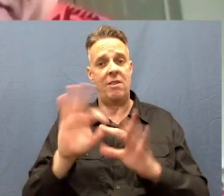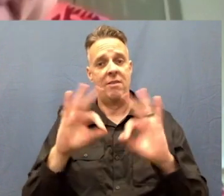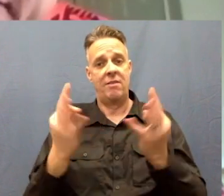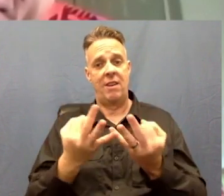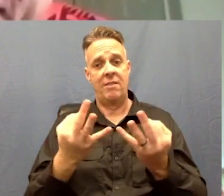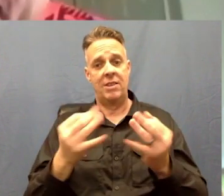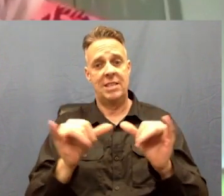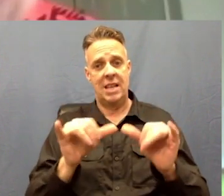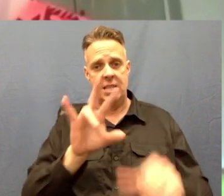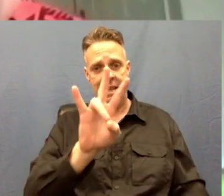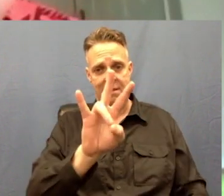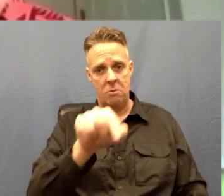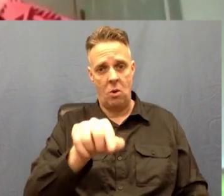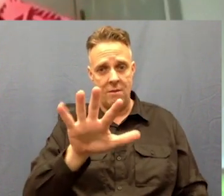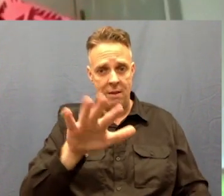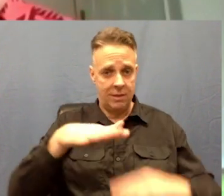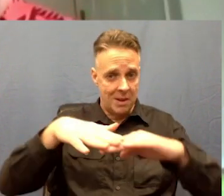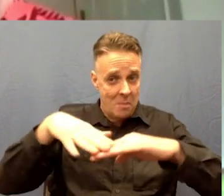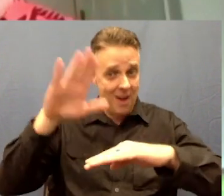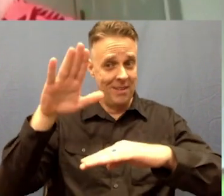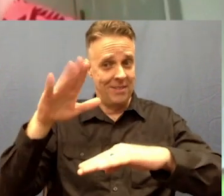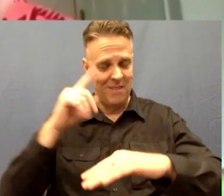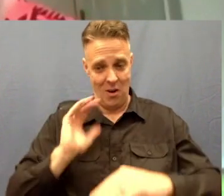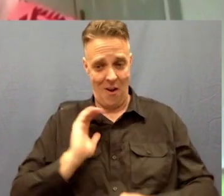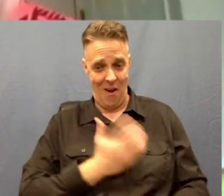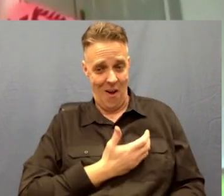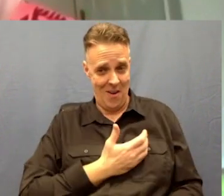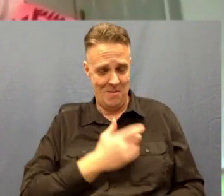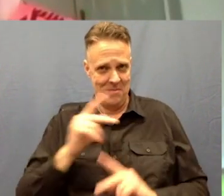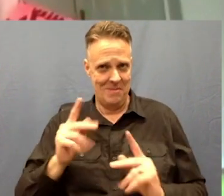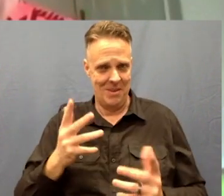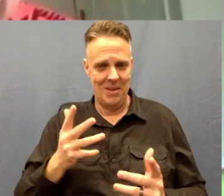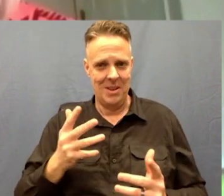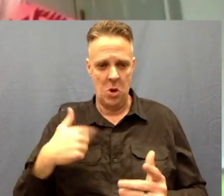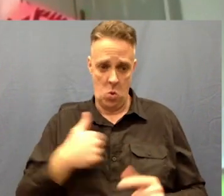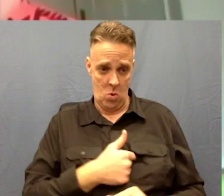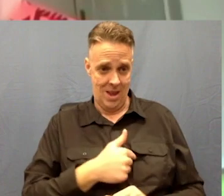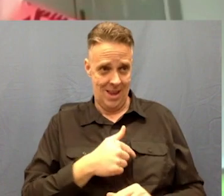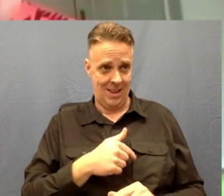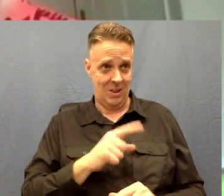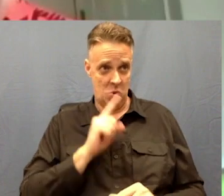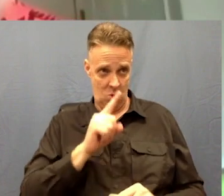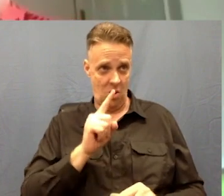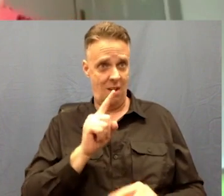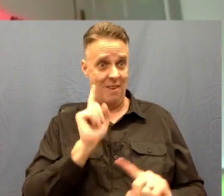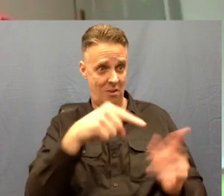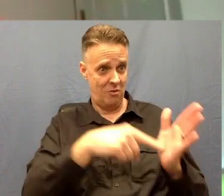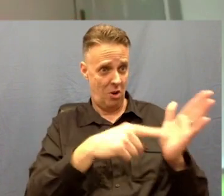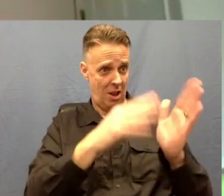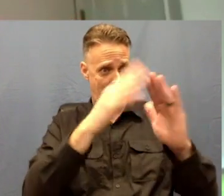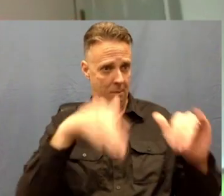OUR AVERAGE SIZE IS 7.5 AND ABOVE. SO WE'RE NOT ELIGIBLE TO AFFORDABLE HOUSING. SO WE HAVE TO NAVIGATE AROUND THAT.